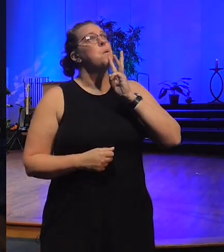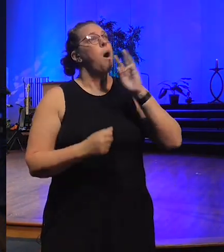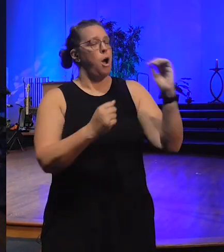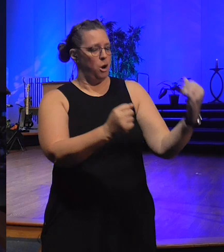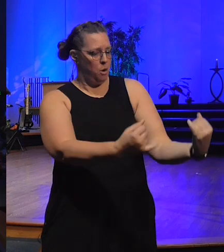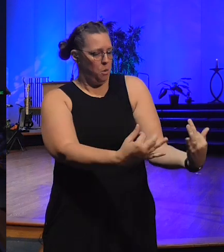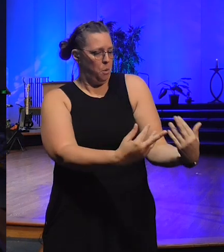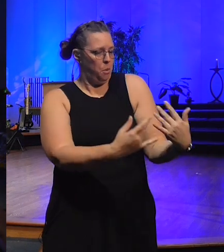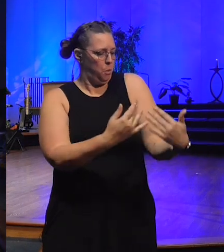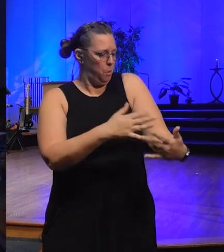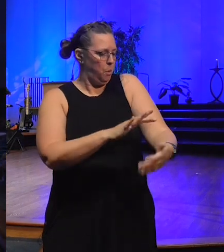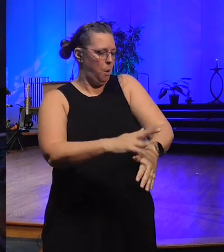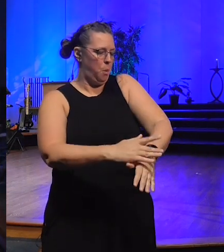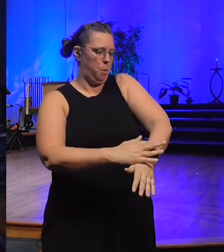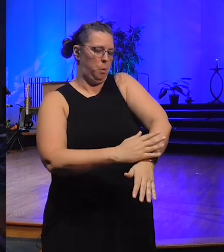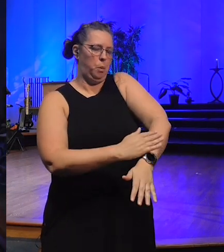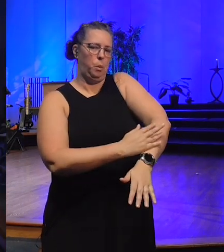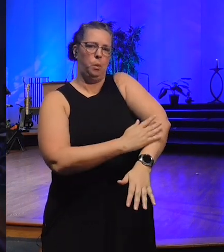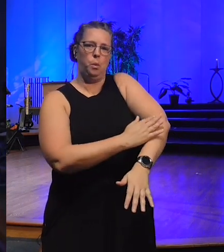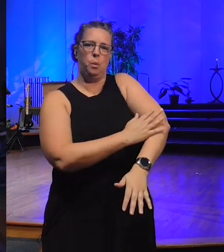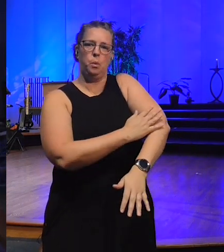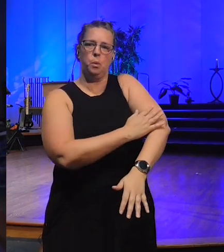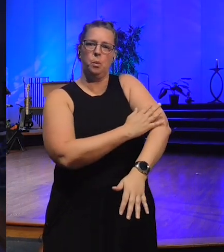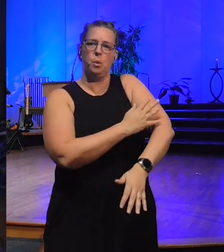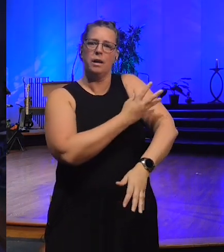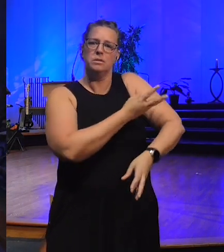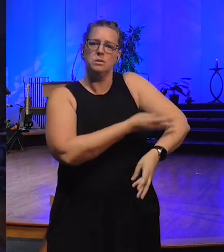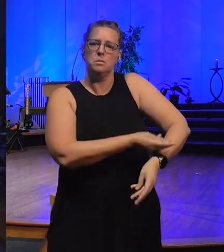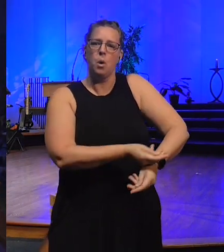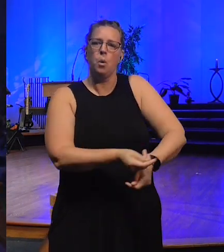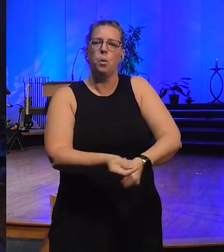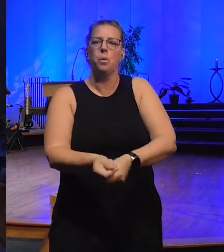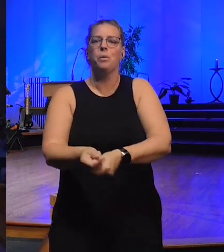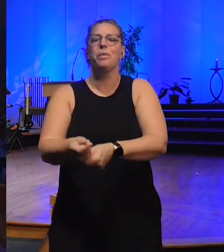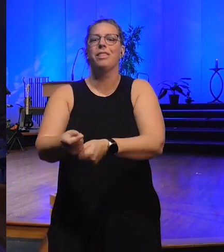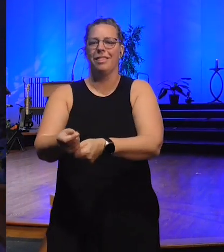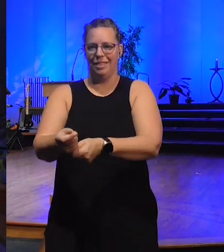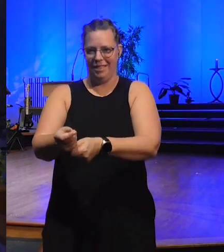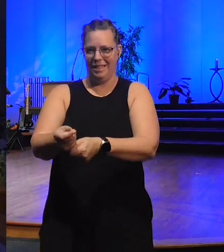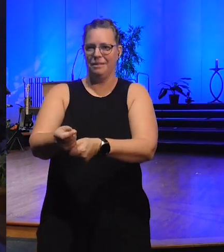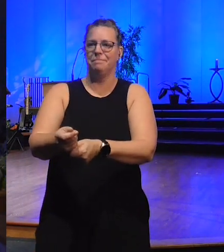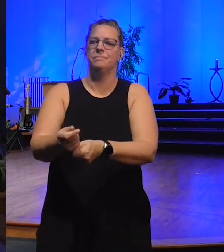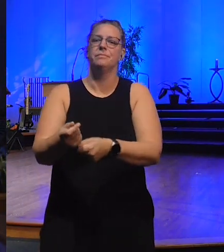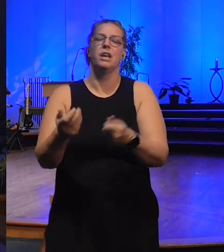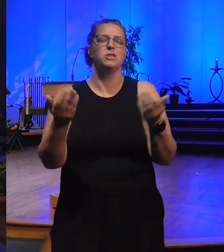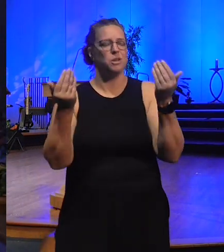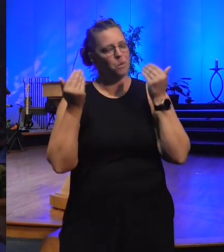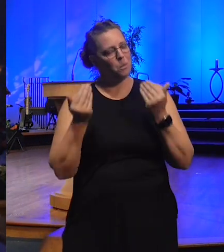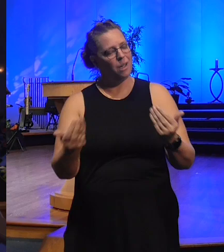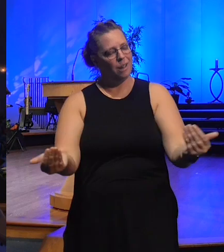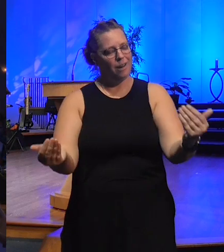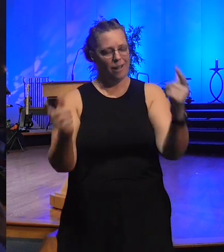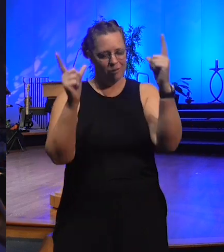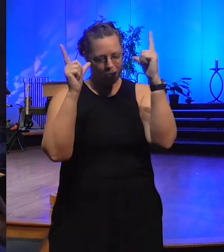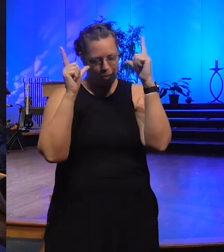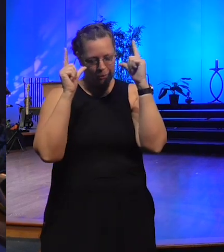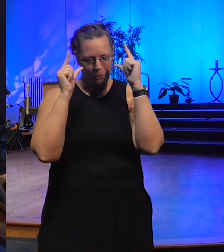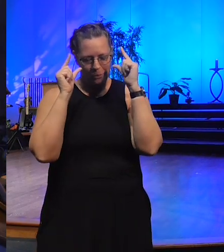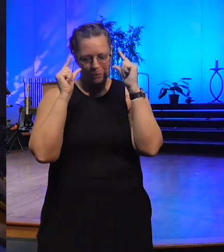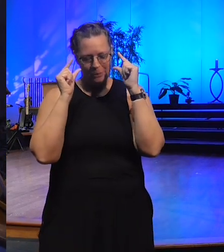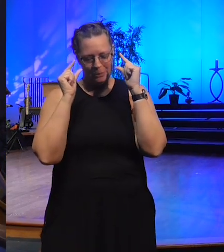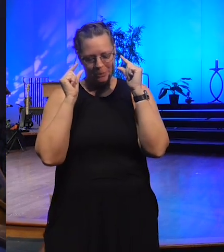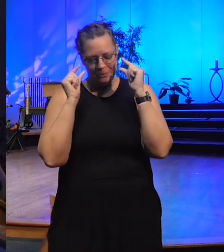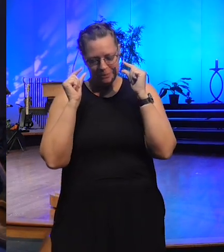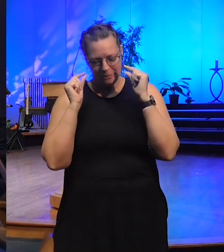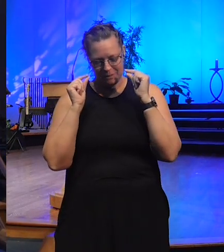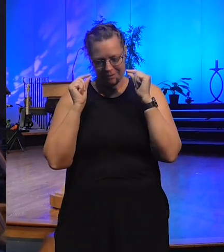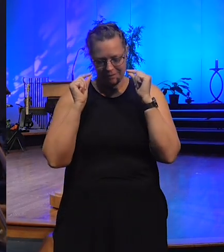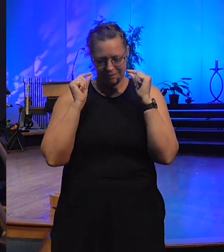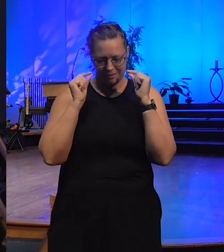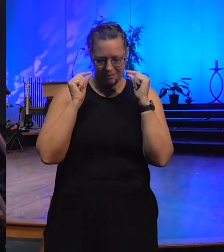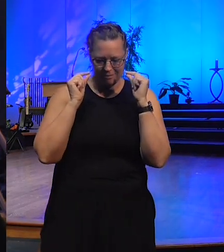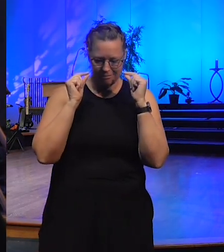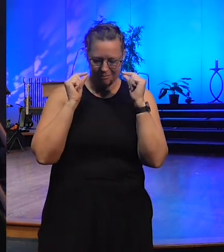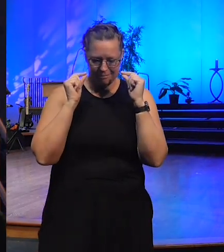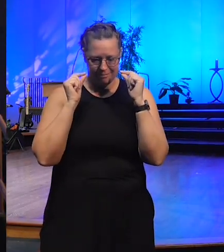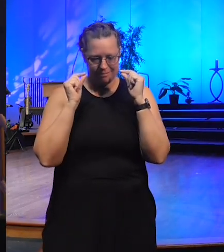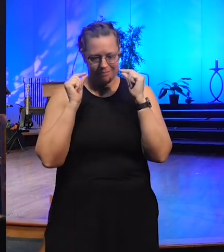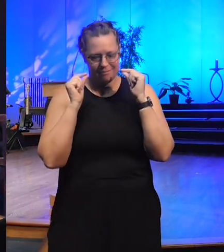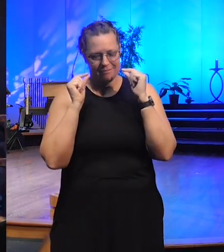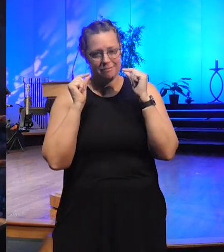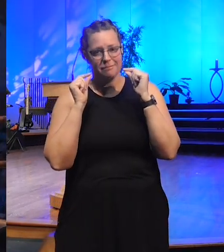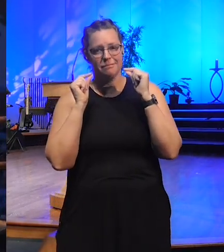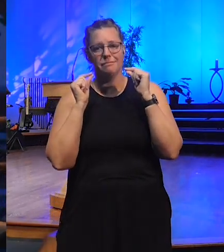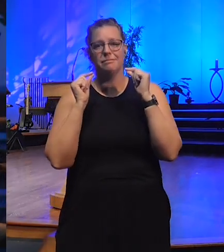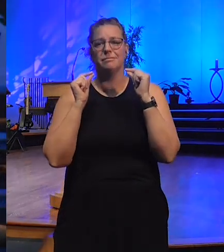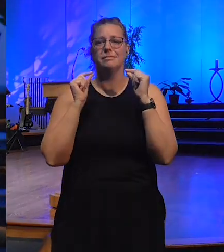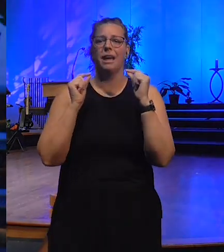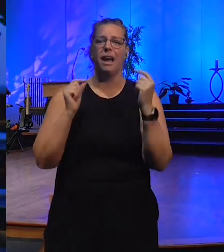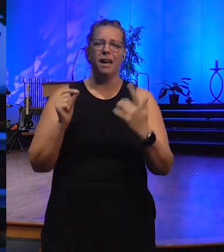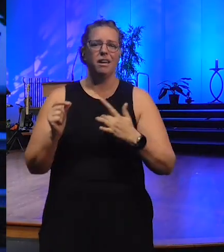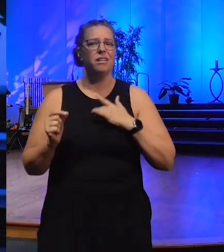wash away but when I close my eyes and feel you